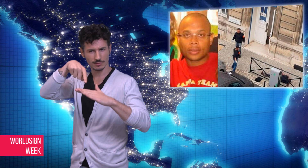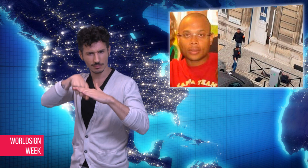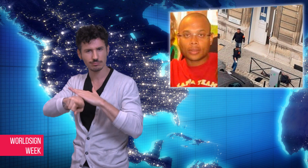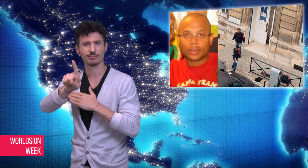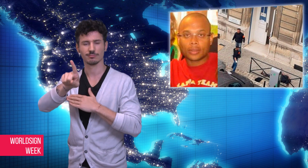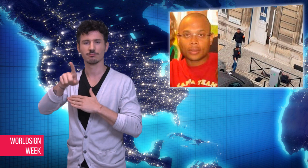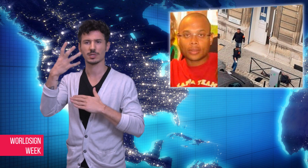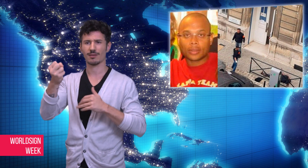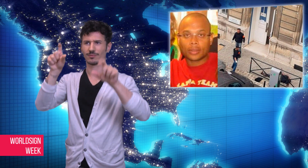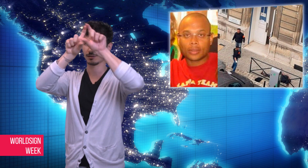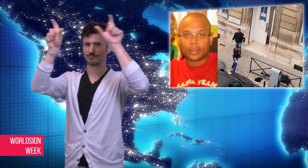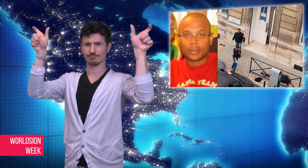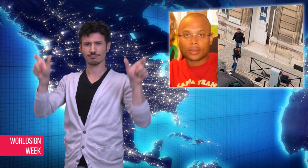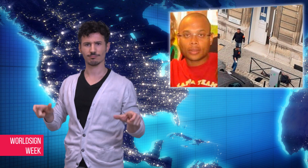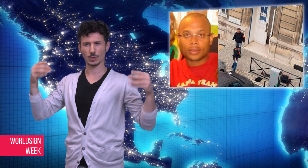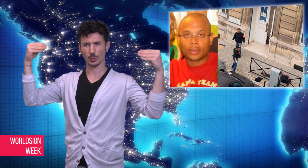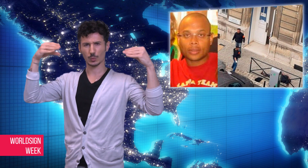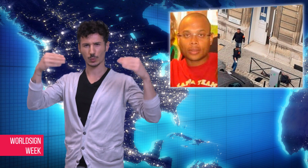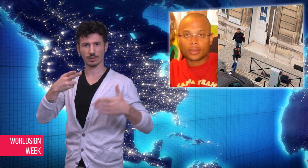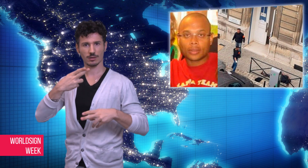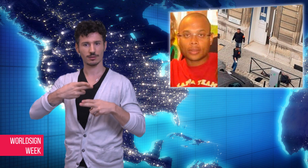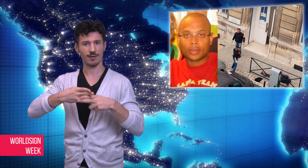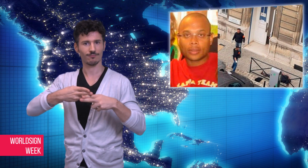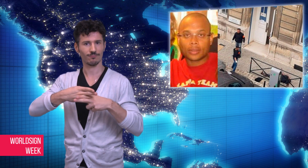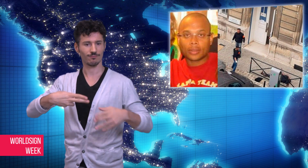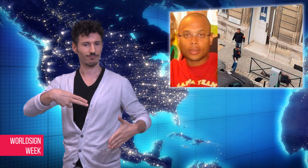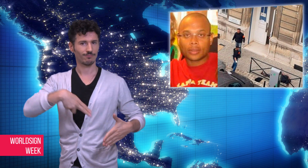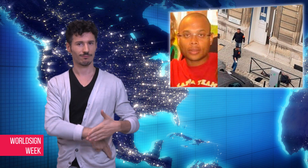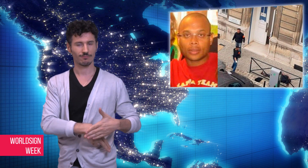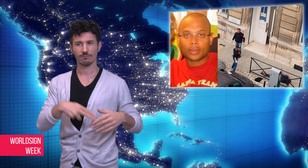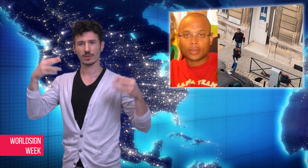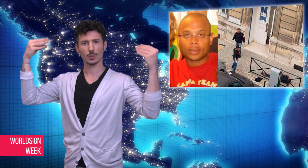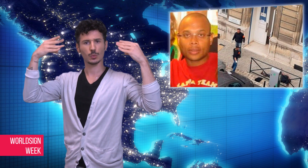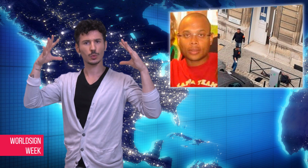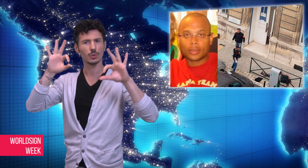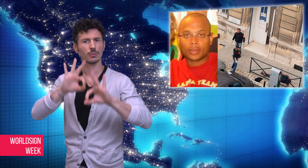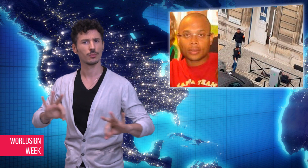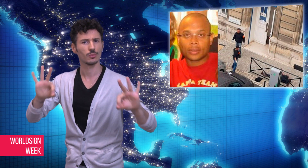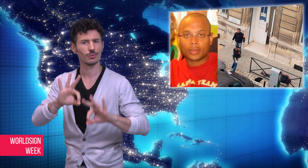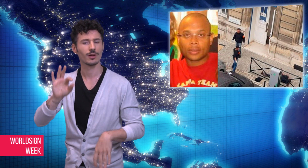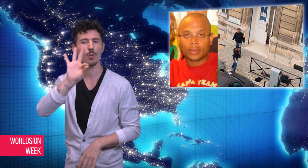Metal detectors did not spot the ceramic knife he